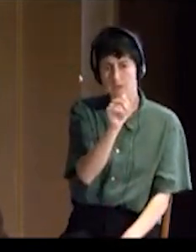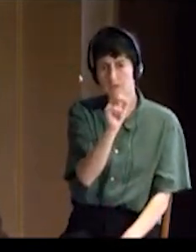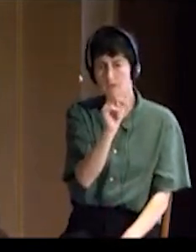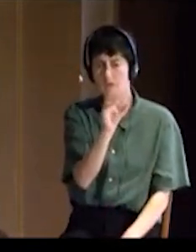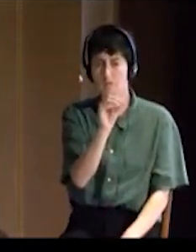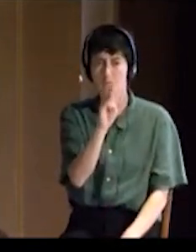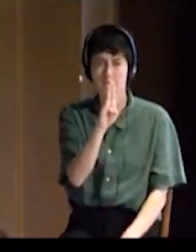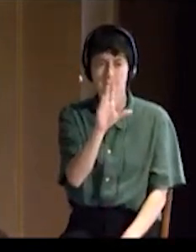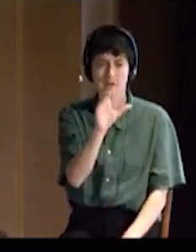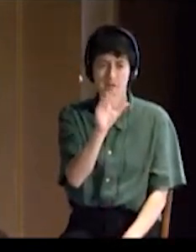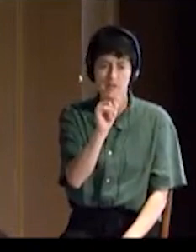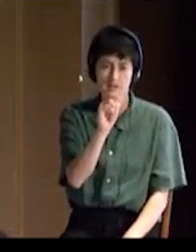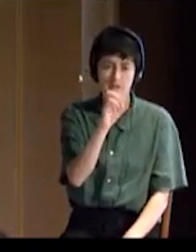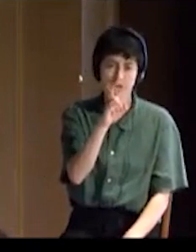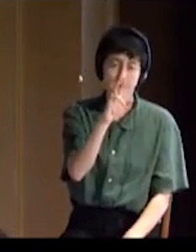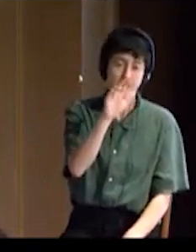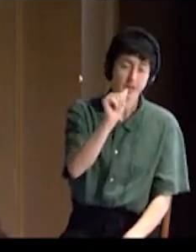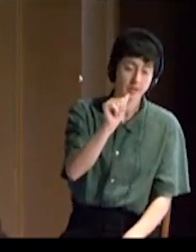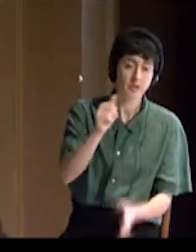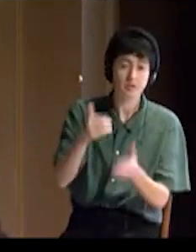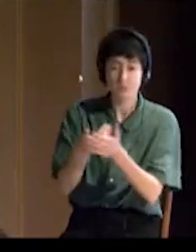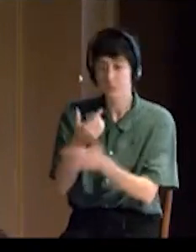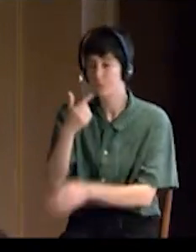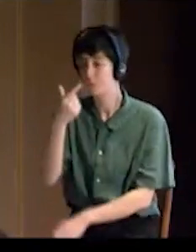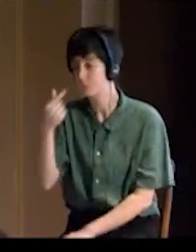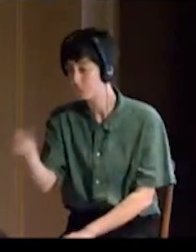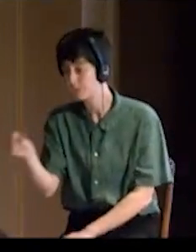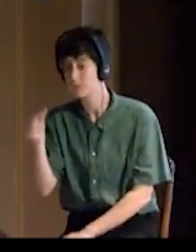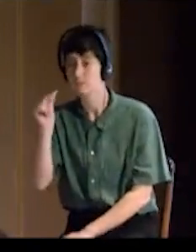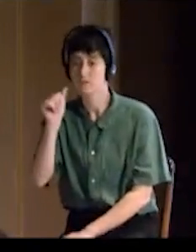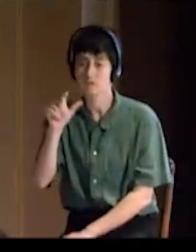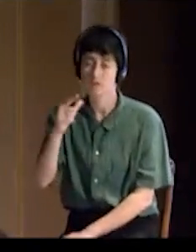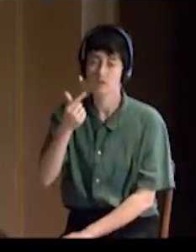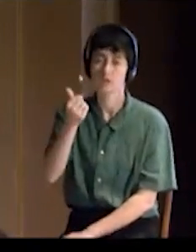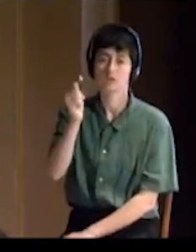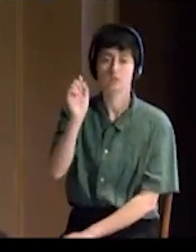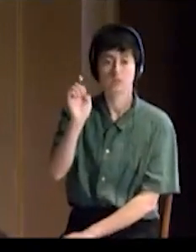and also people that discovered also bacterial lineages